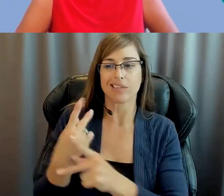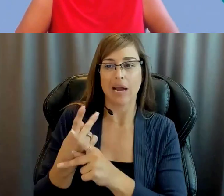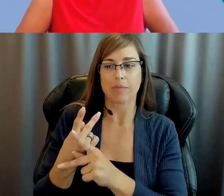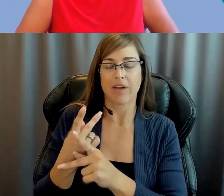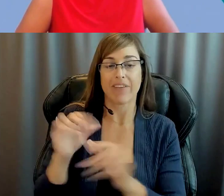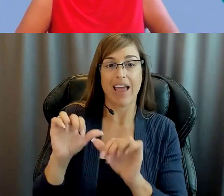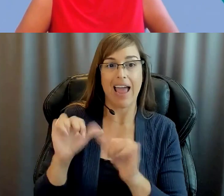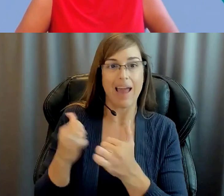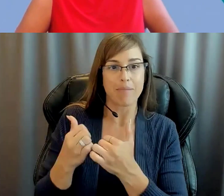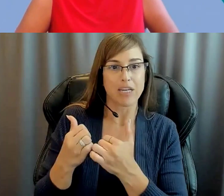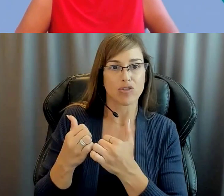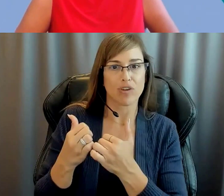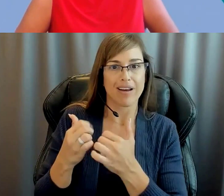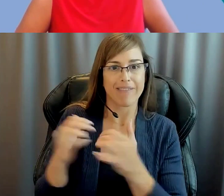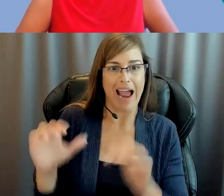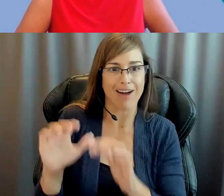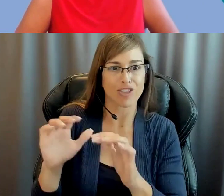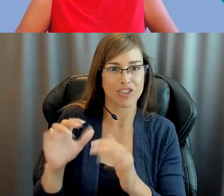are usually much harsher. Is that the case?